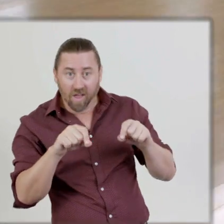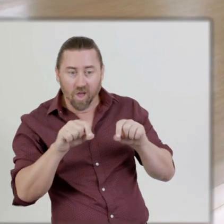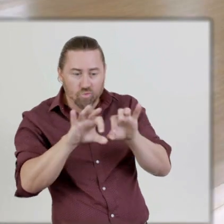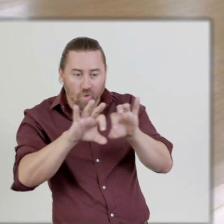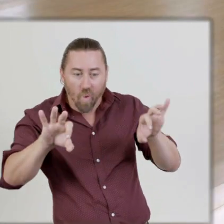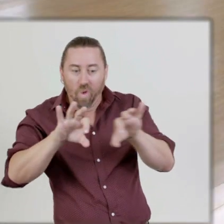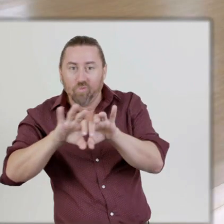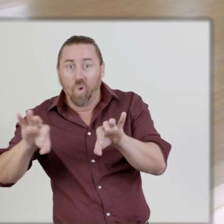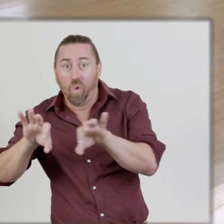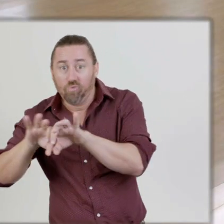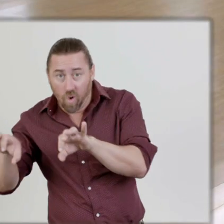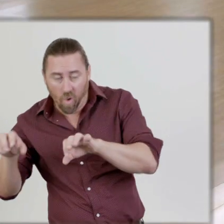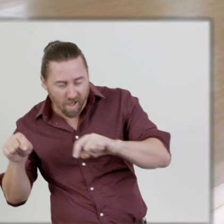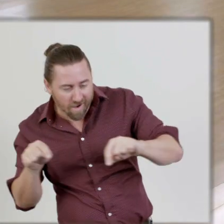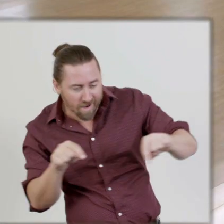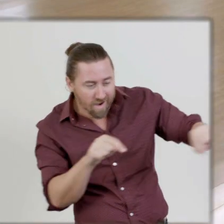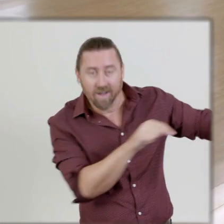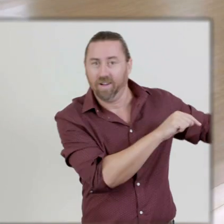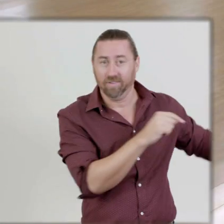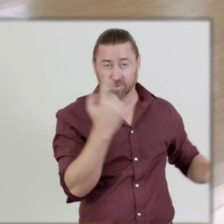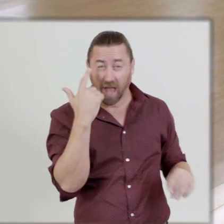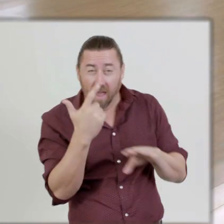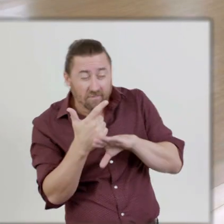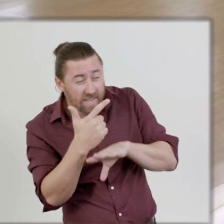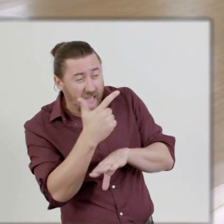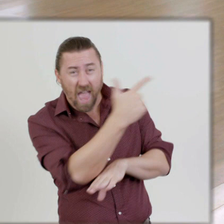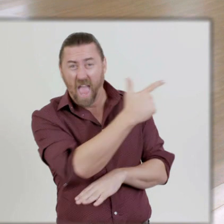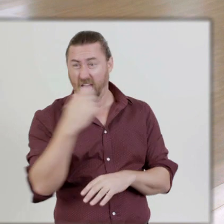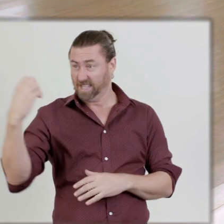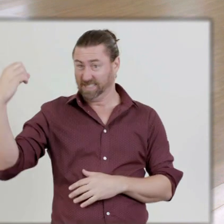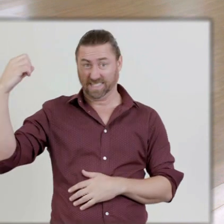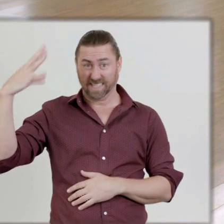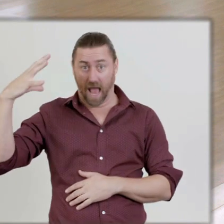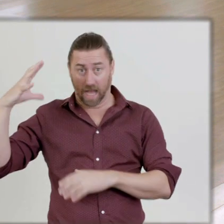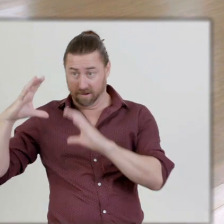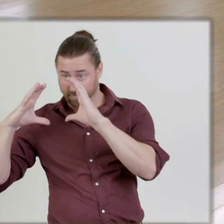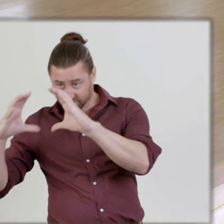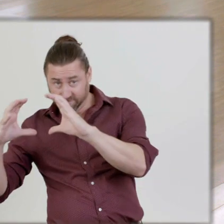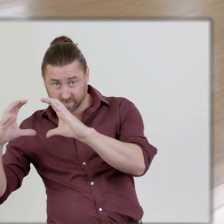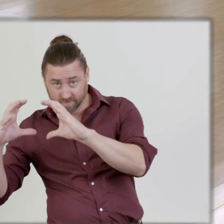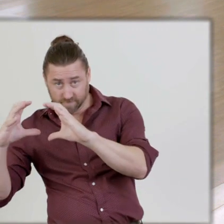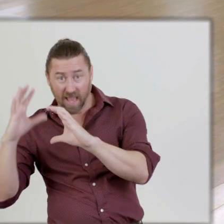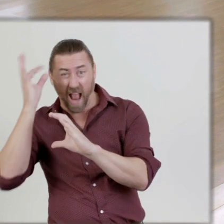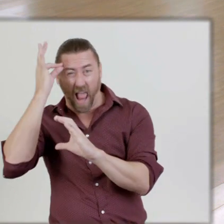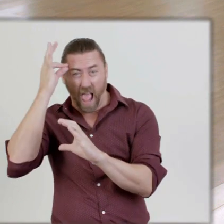Boom! With the magic TV, here I am and I've set up a scale model for you, to show you the distance between the sun and the planets.